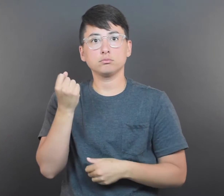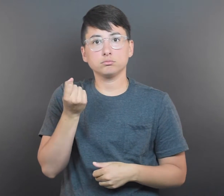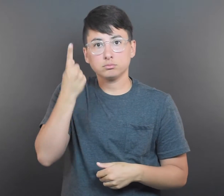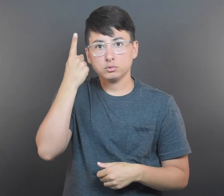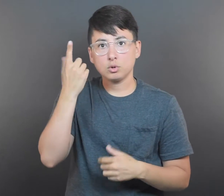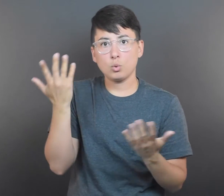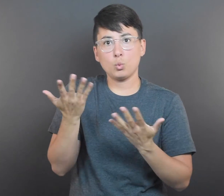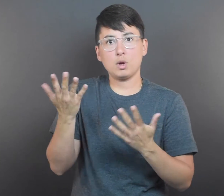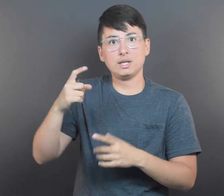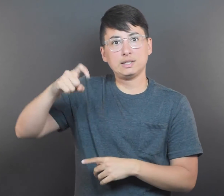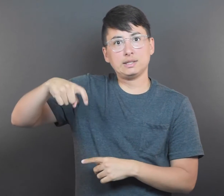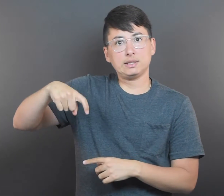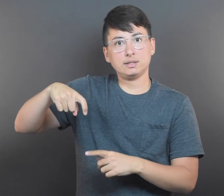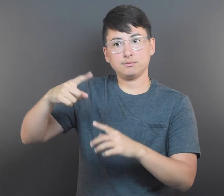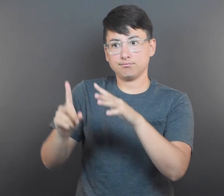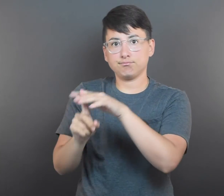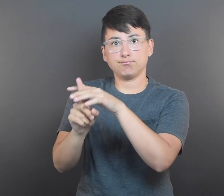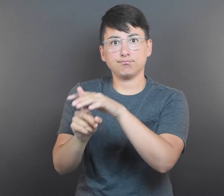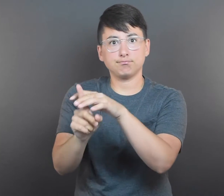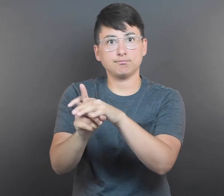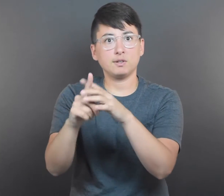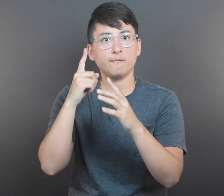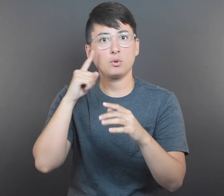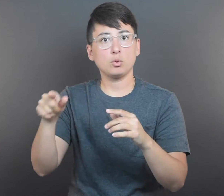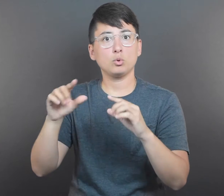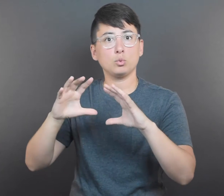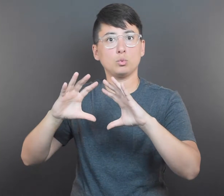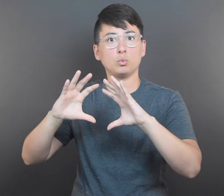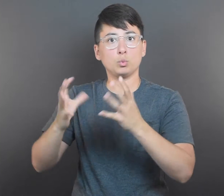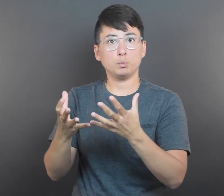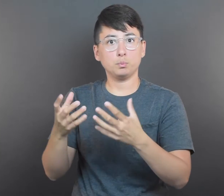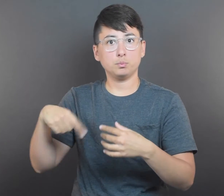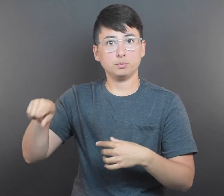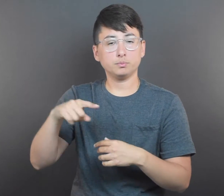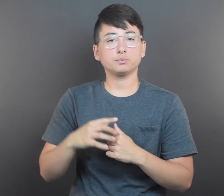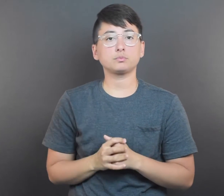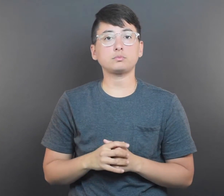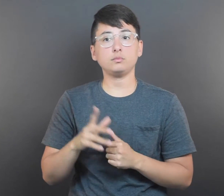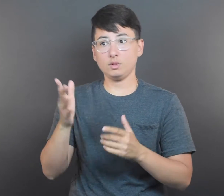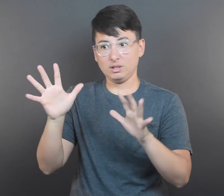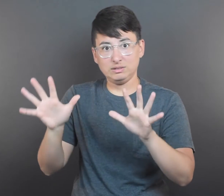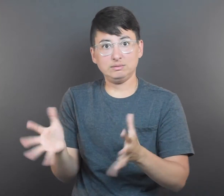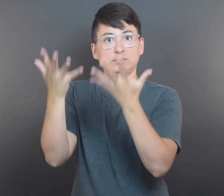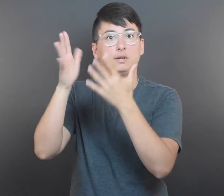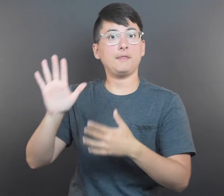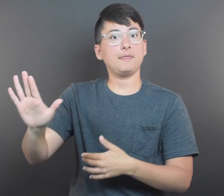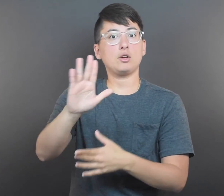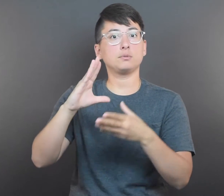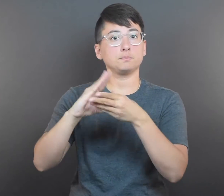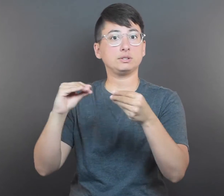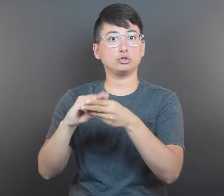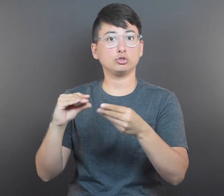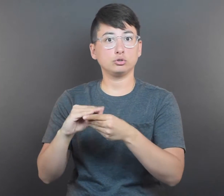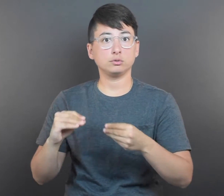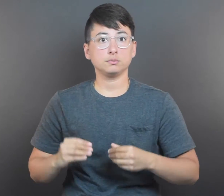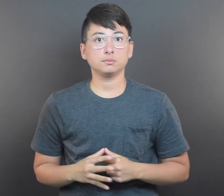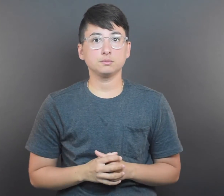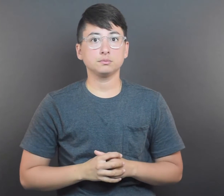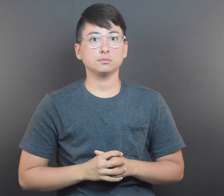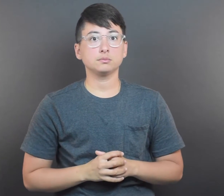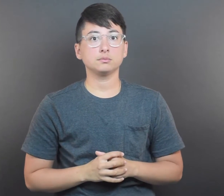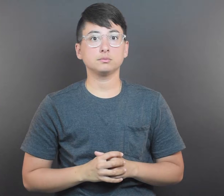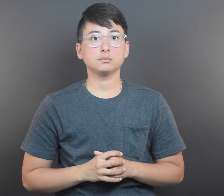Well-known and trusted by the community, Briva Health Clinic brought its Somali doctors, nurses,